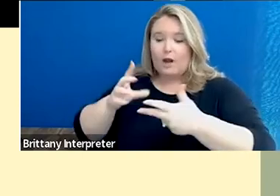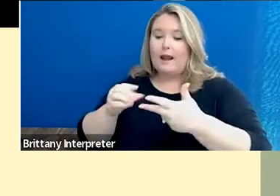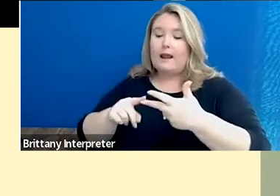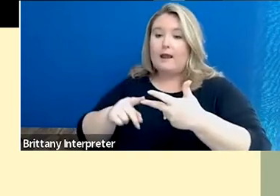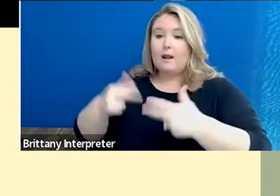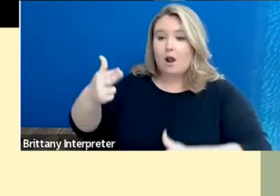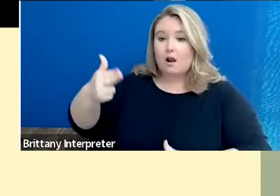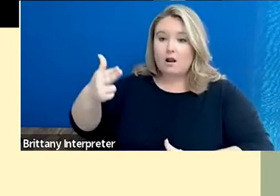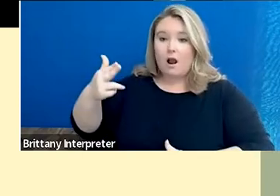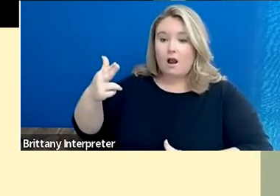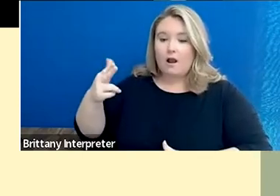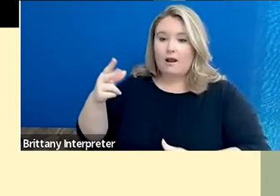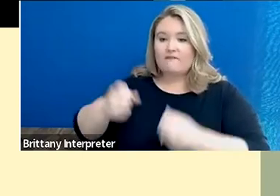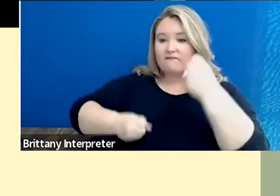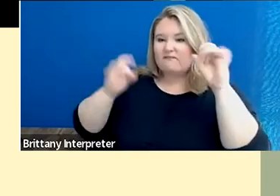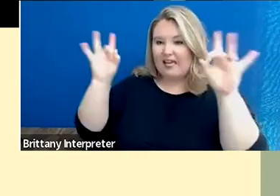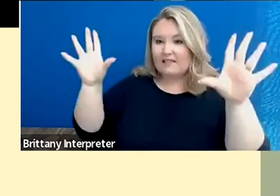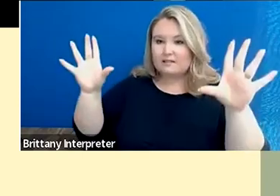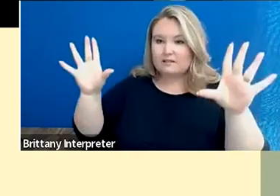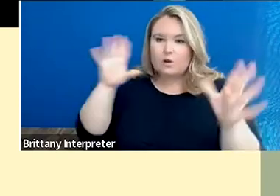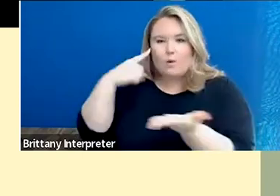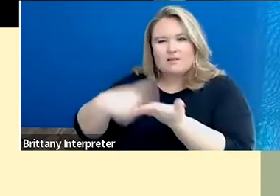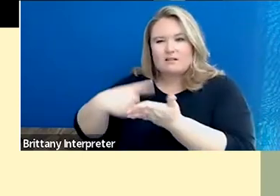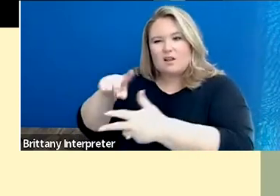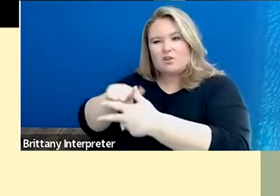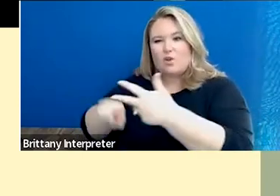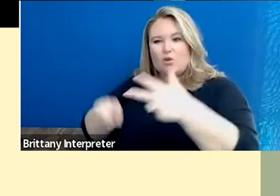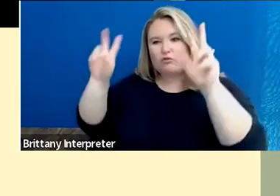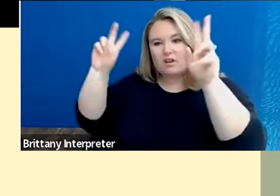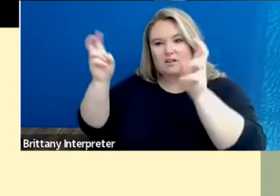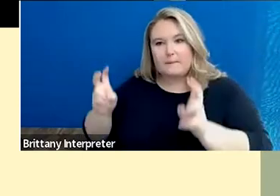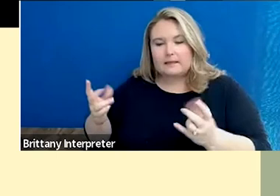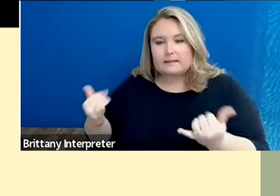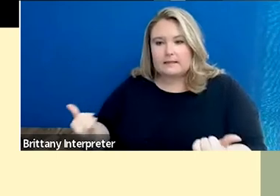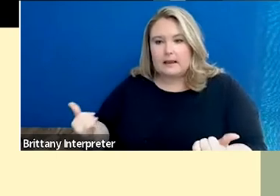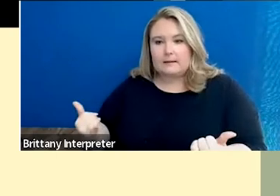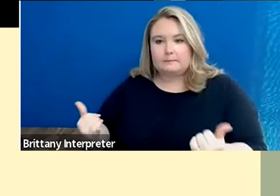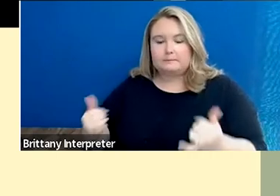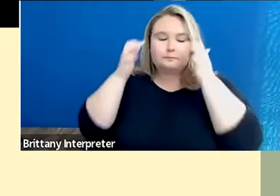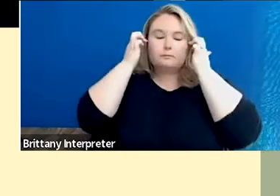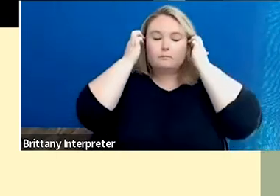And I'm gonna speak on two or three of these topics today with this little presentation I prepared, and I'm grateful to be here.